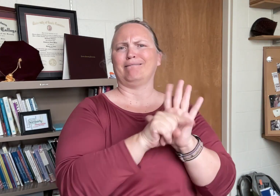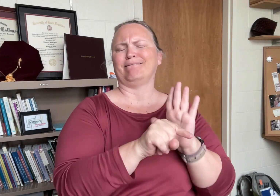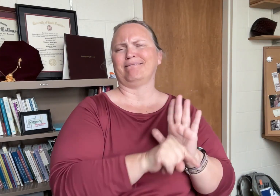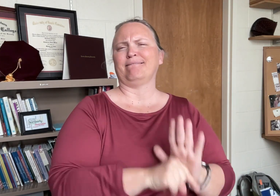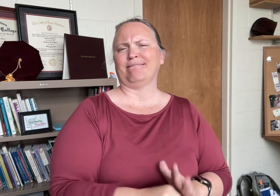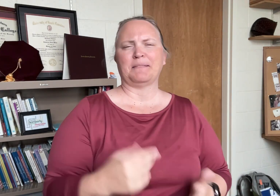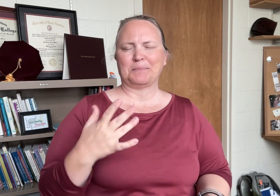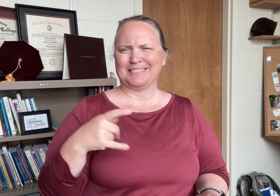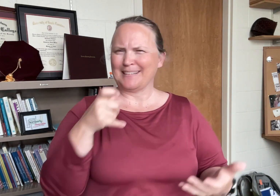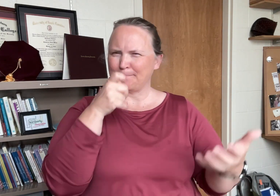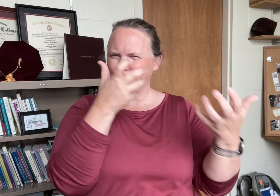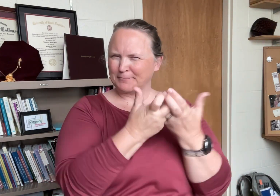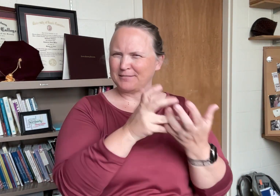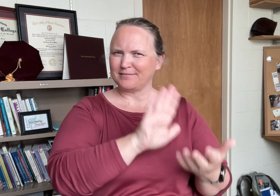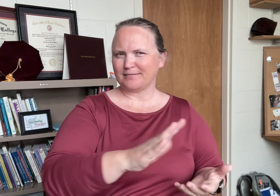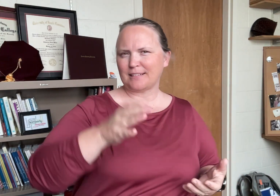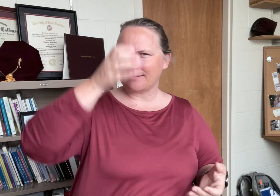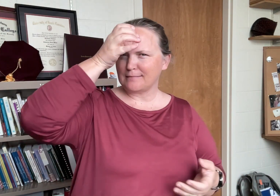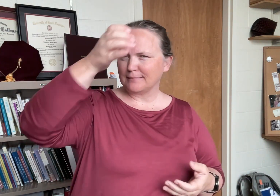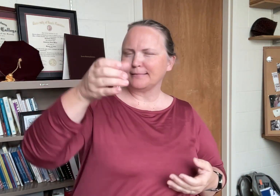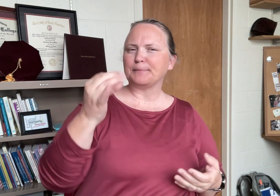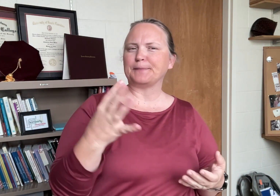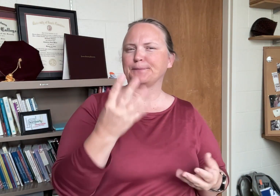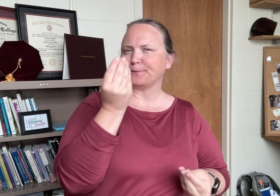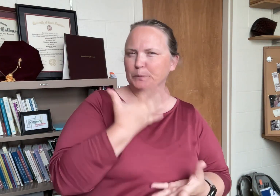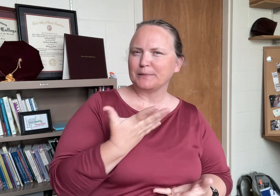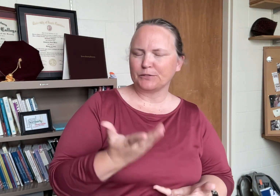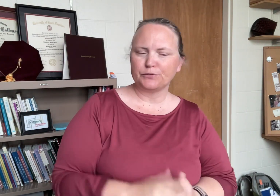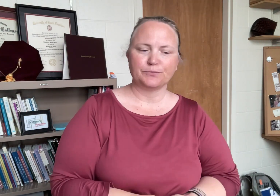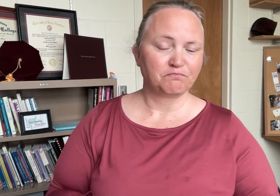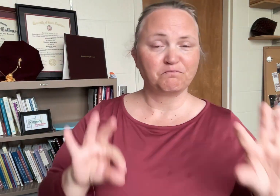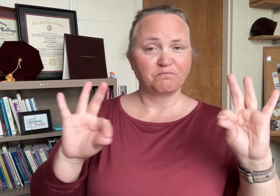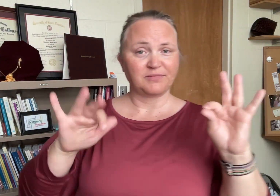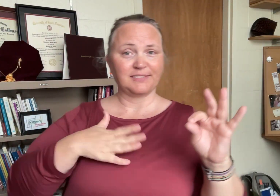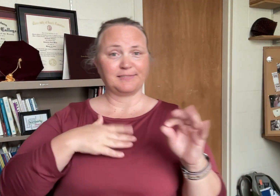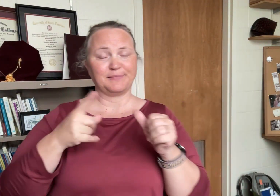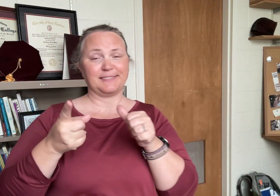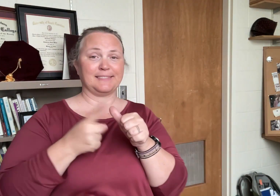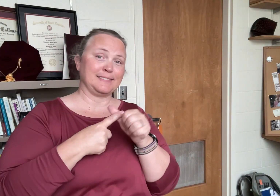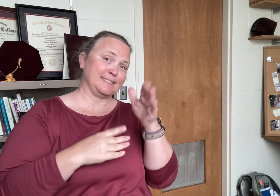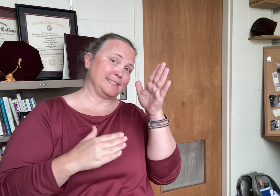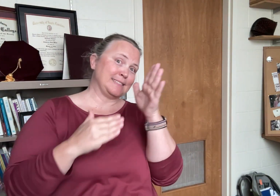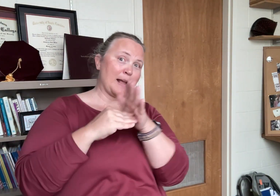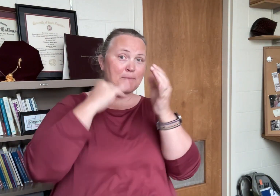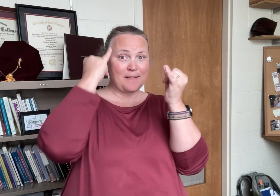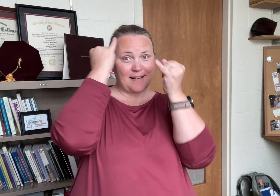really negative reviews because it doesn't fit the general reading. conceptual framework of that journal.